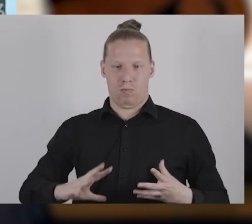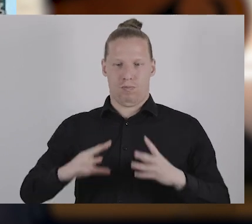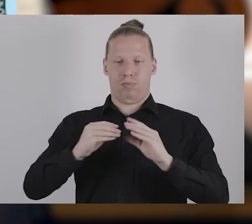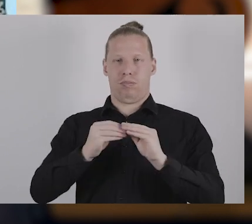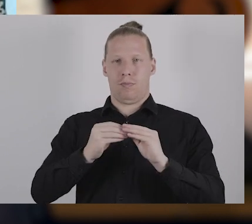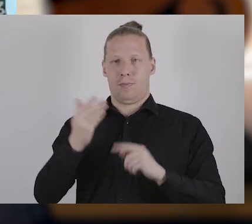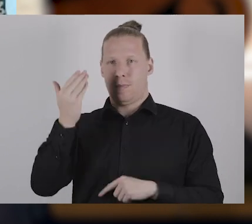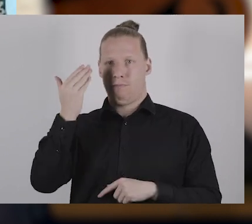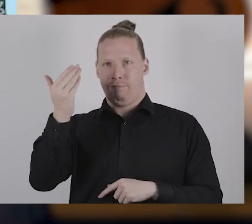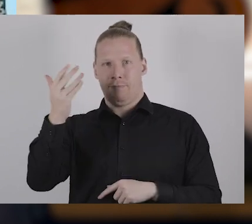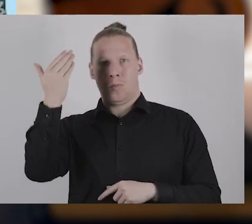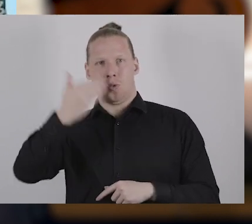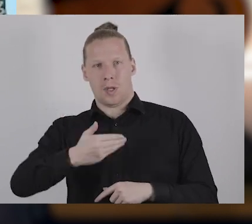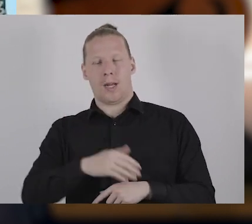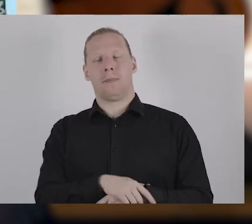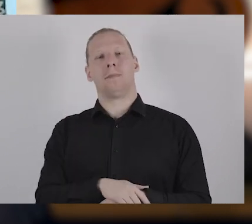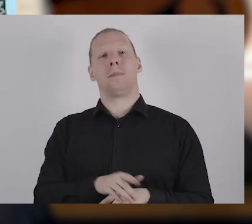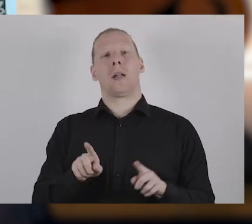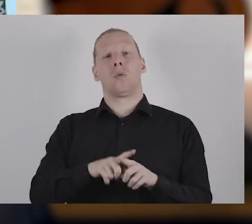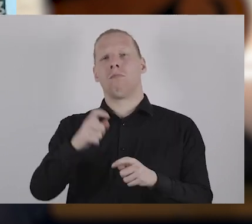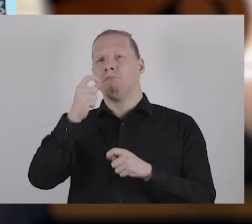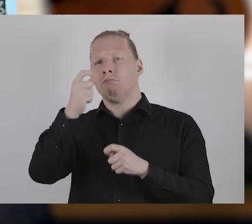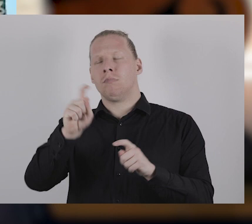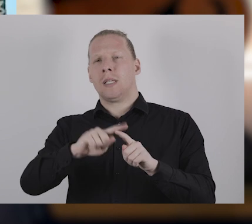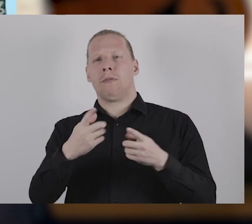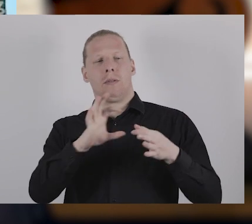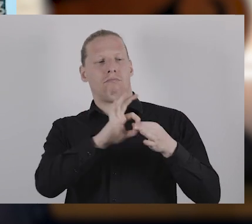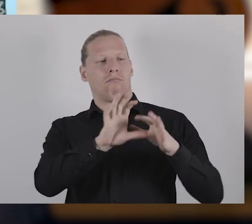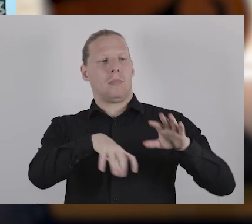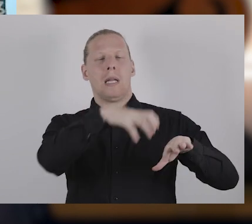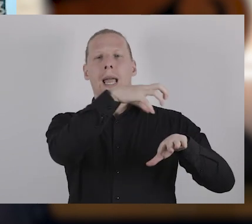I'd also like to briefly commend the agencies which collaborate with Creative New Zealand